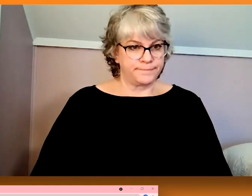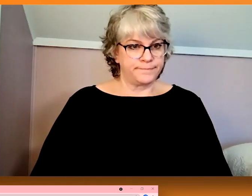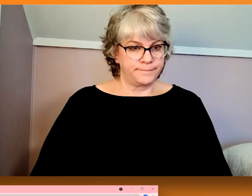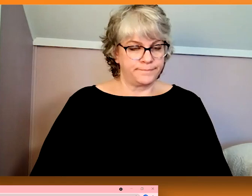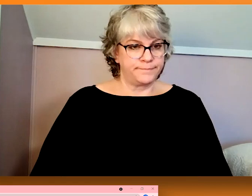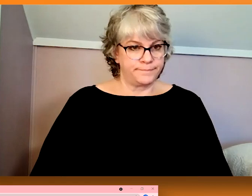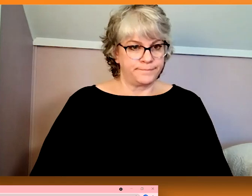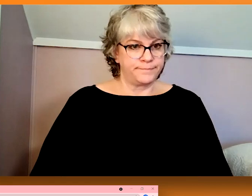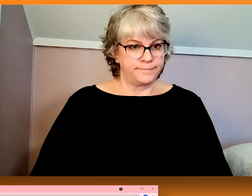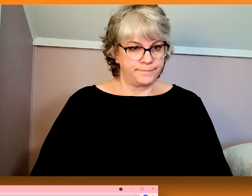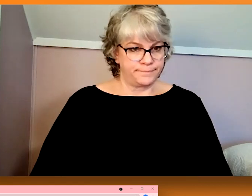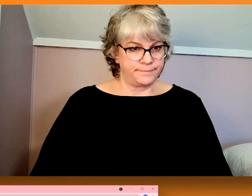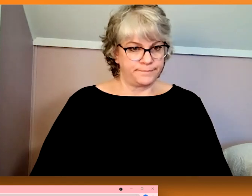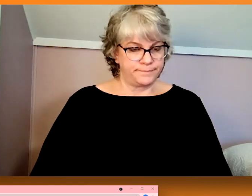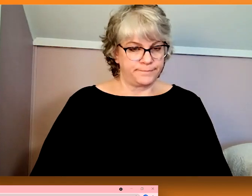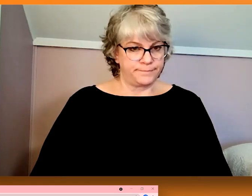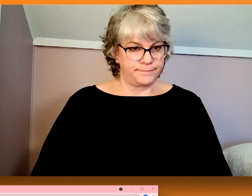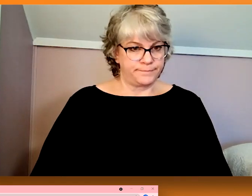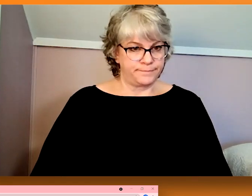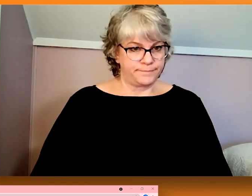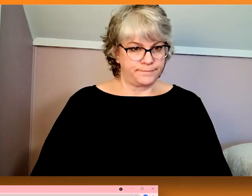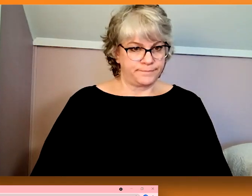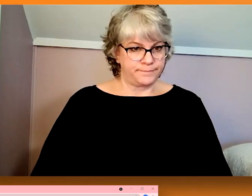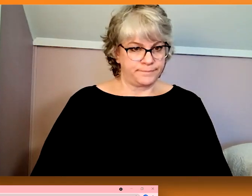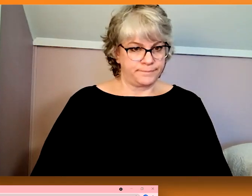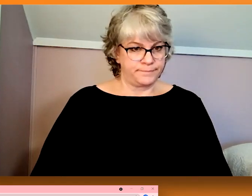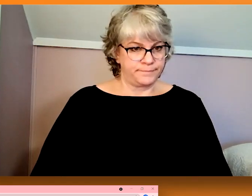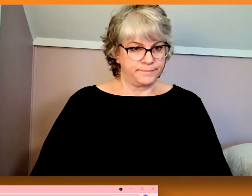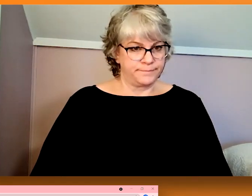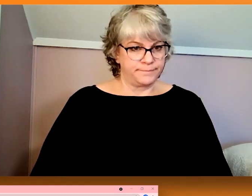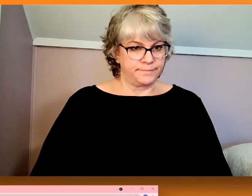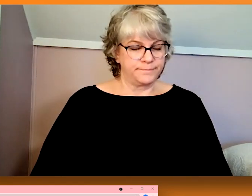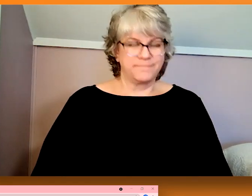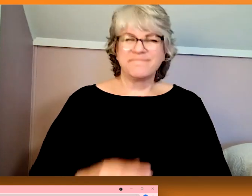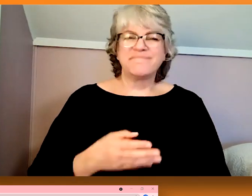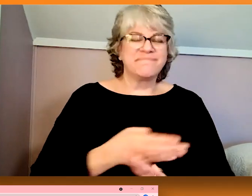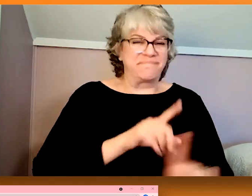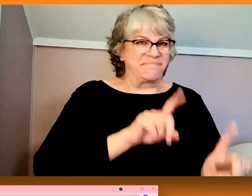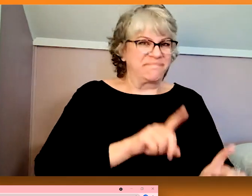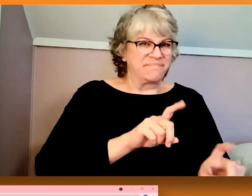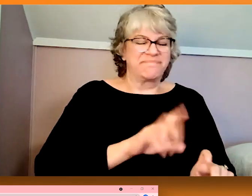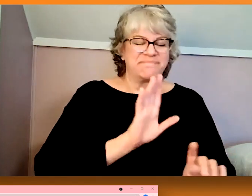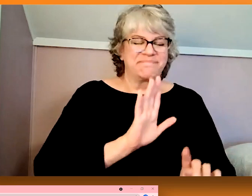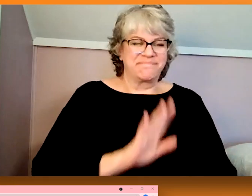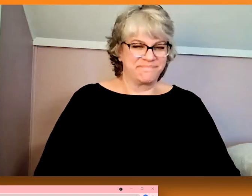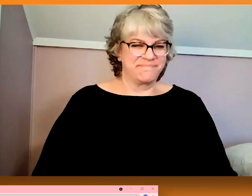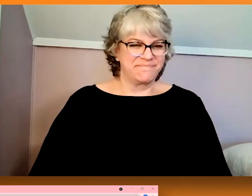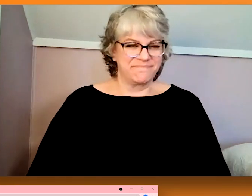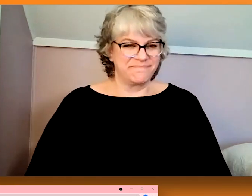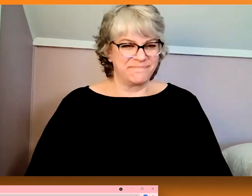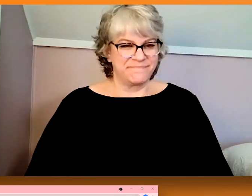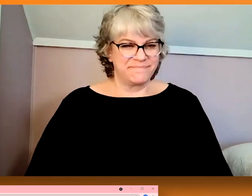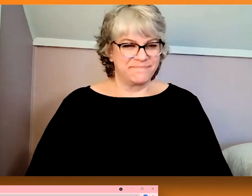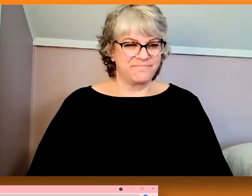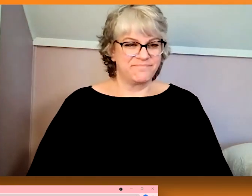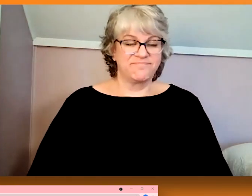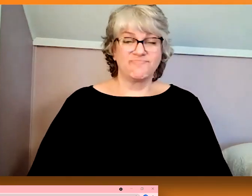Oops. That was something I was testing. At this time, if anybody wants to put